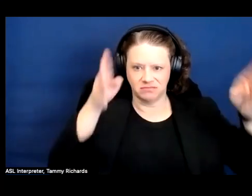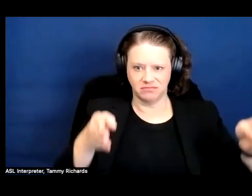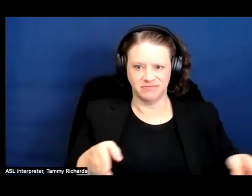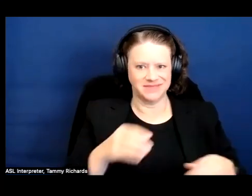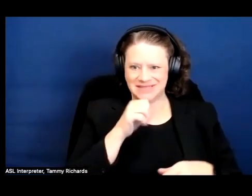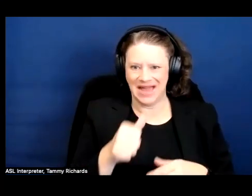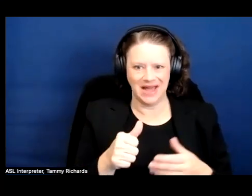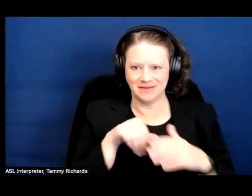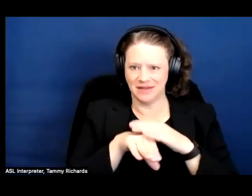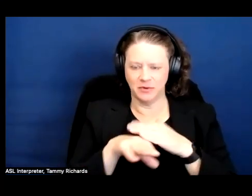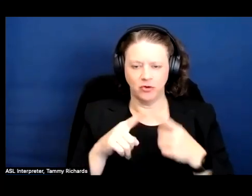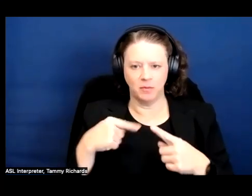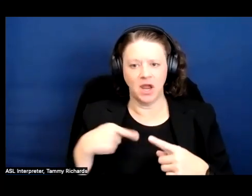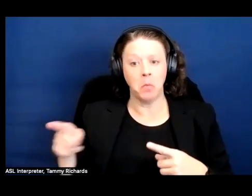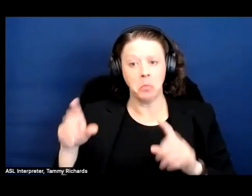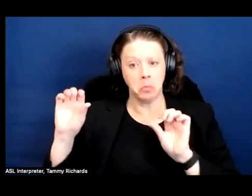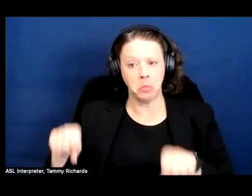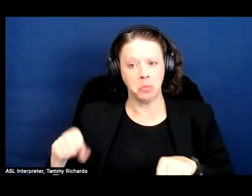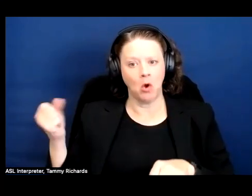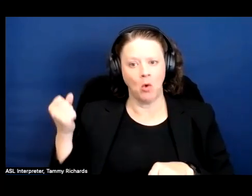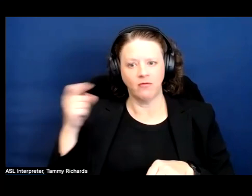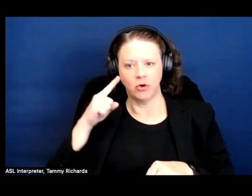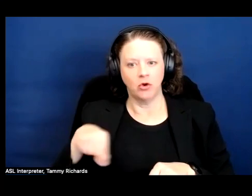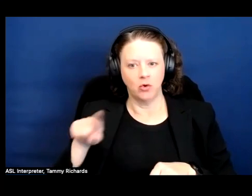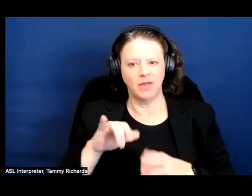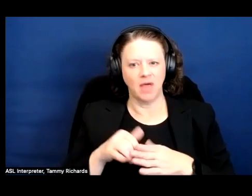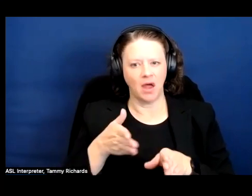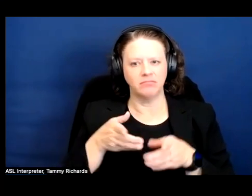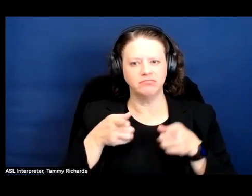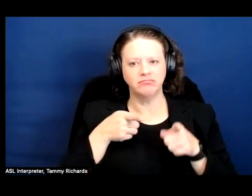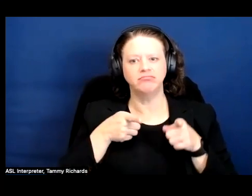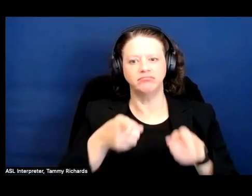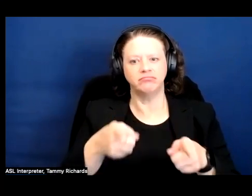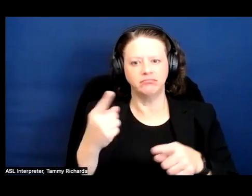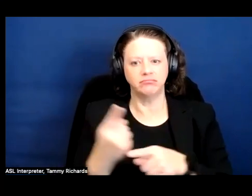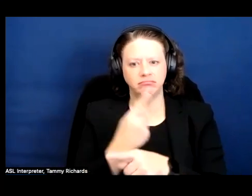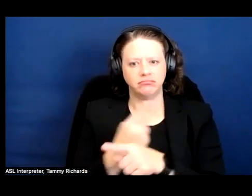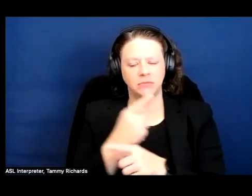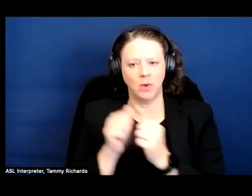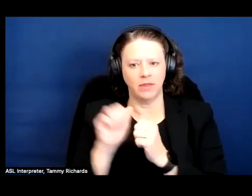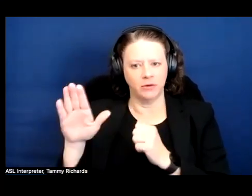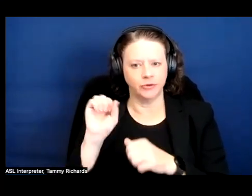An assistance animal need not be allowed if the animal constitutes a direct threat to the health or safety of others.